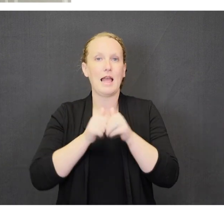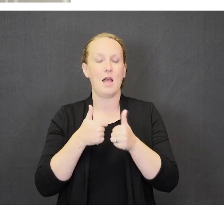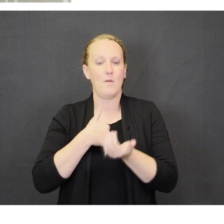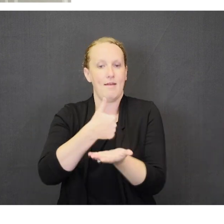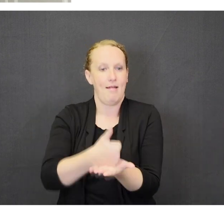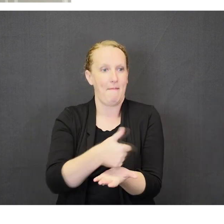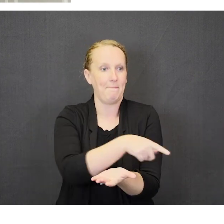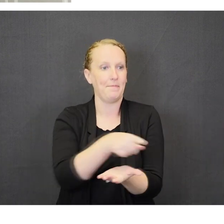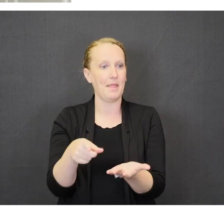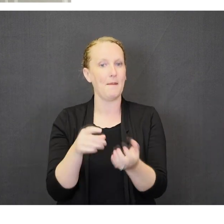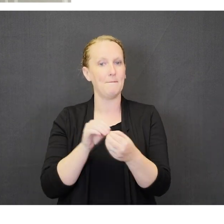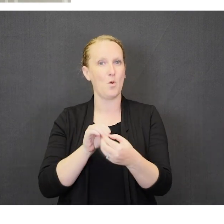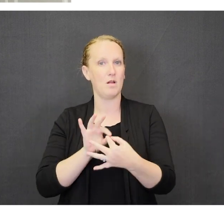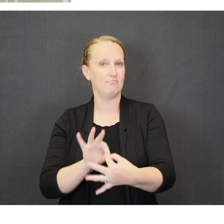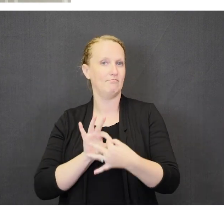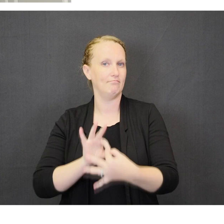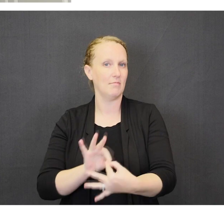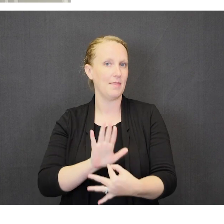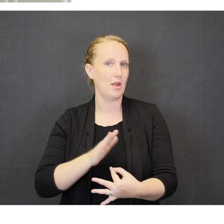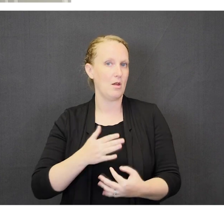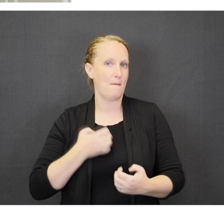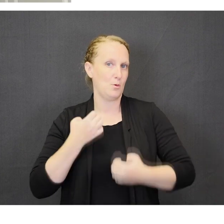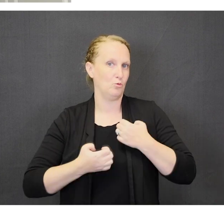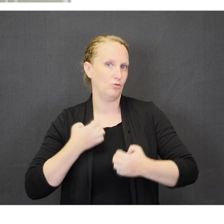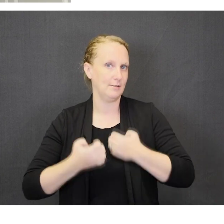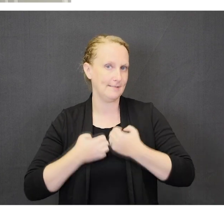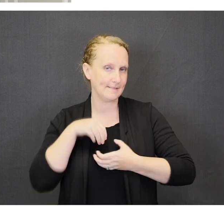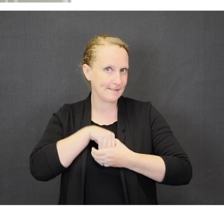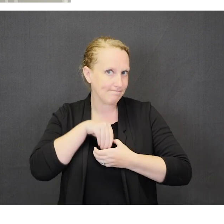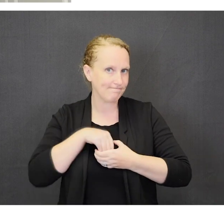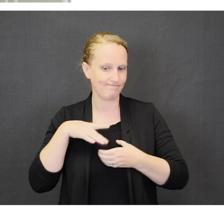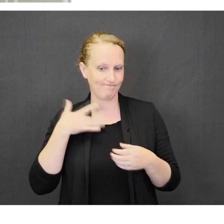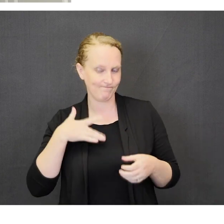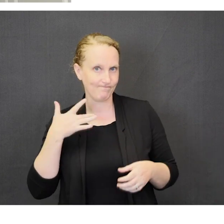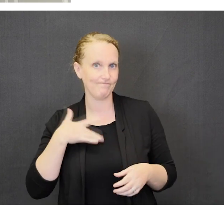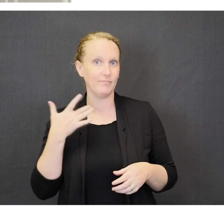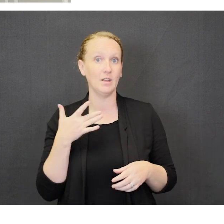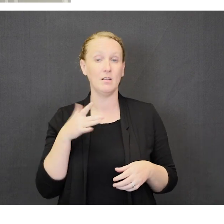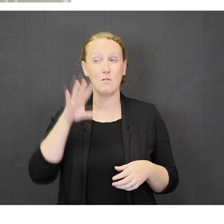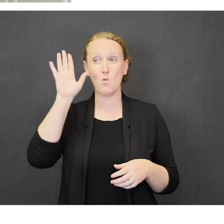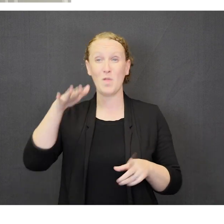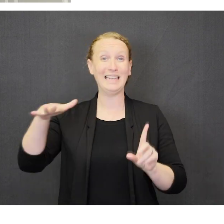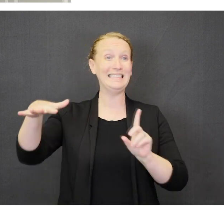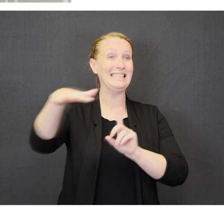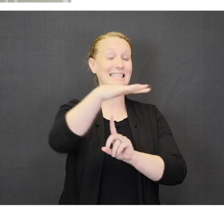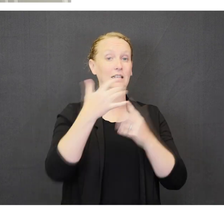on an emotional level because there is just so much fear and anxiety which is